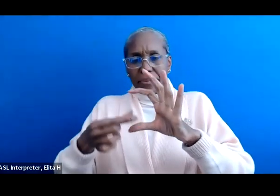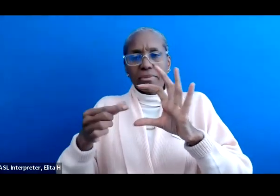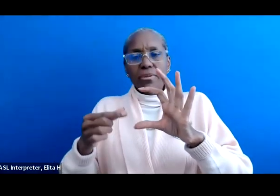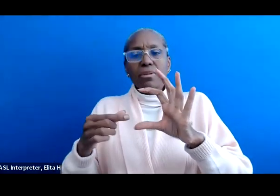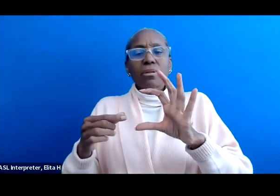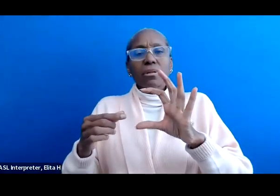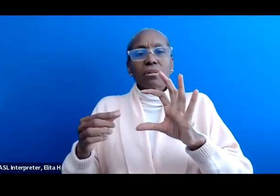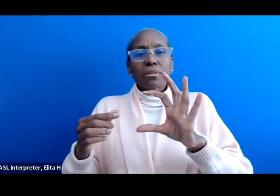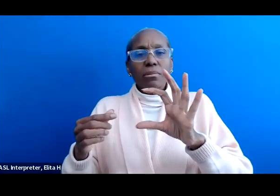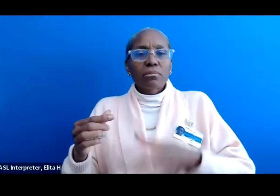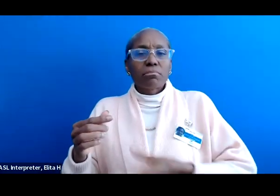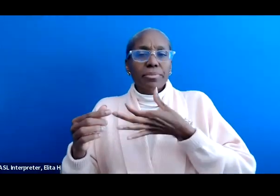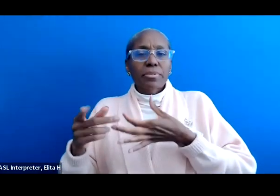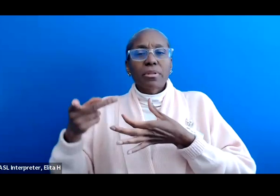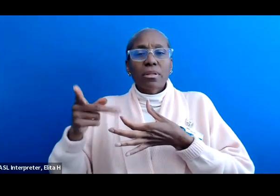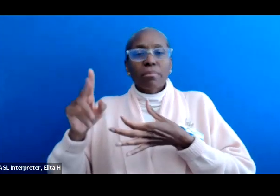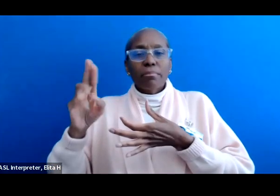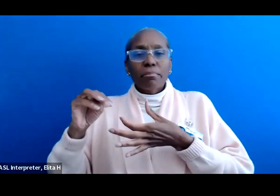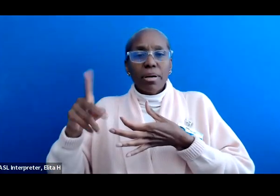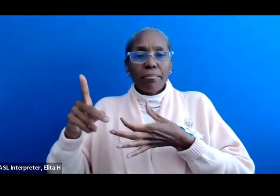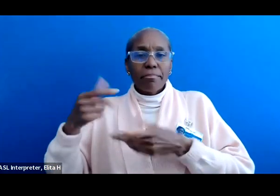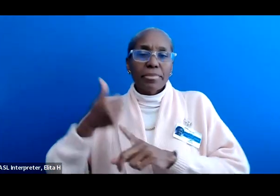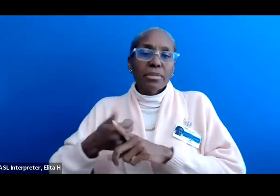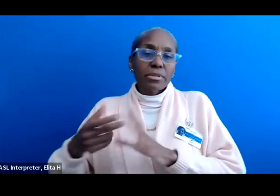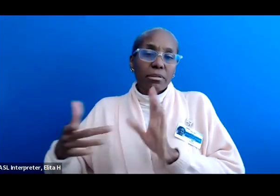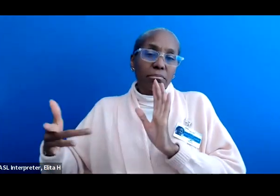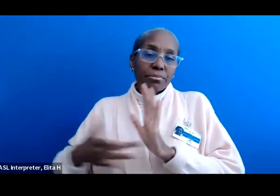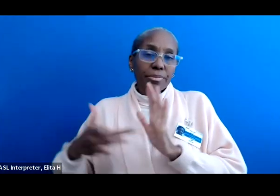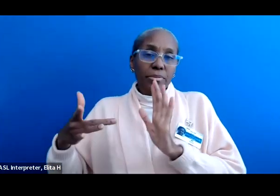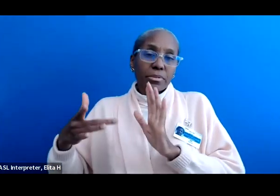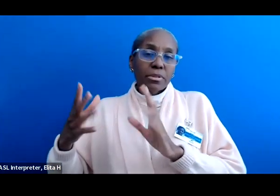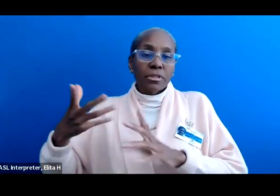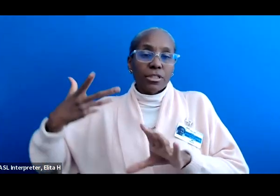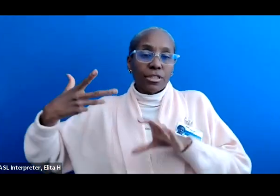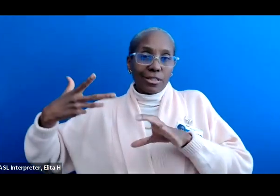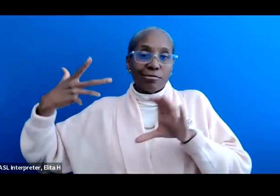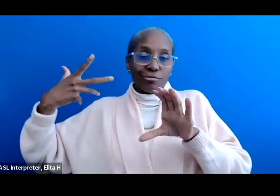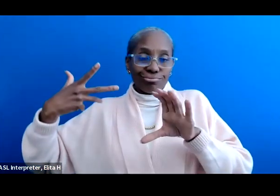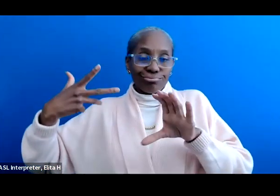They can inject medication into that pump, the pump is under